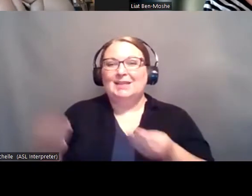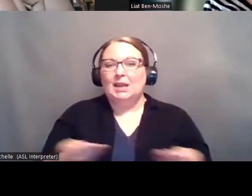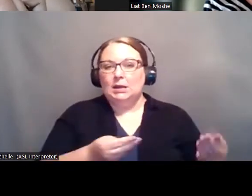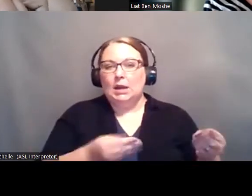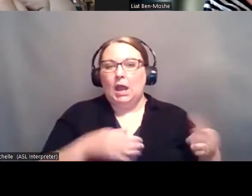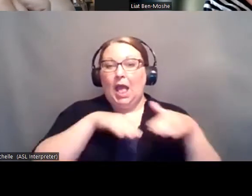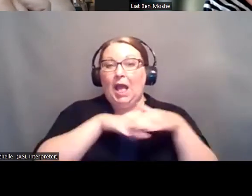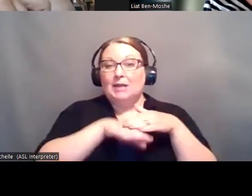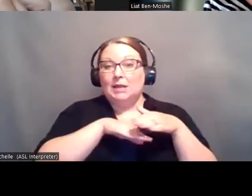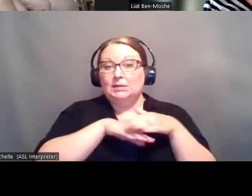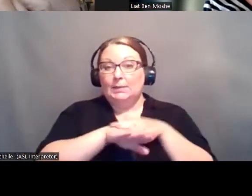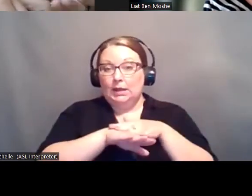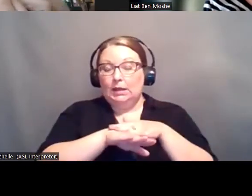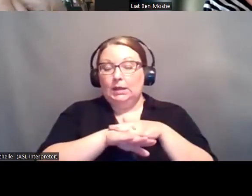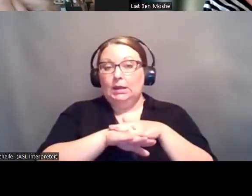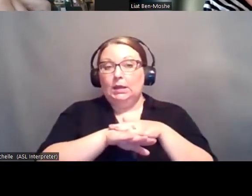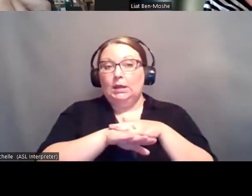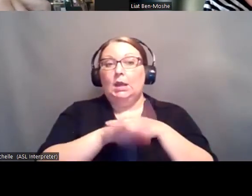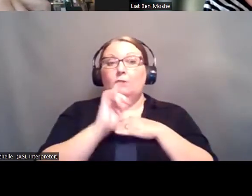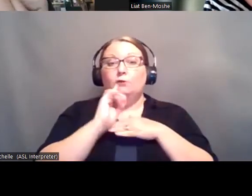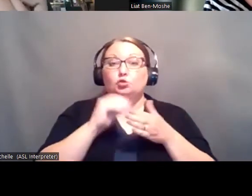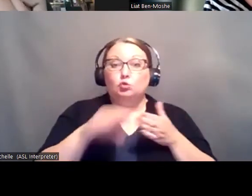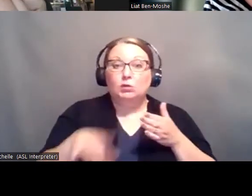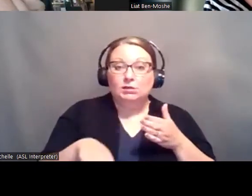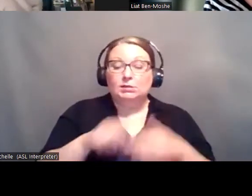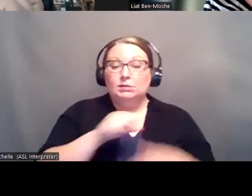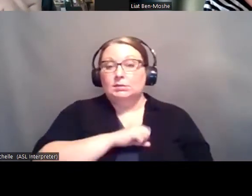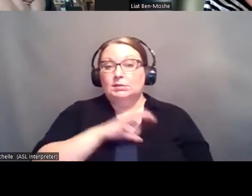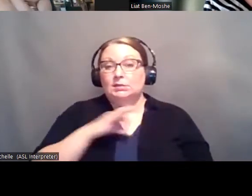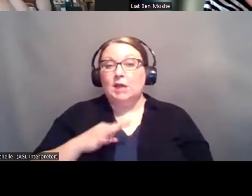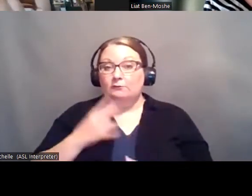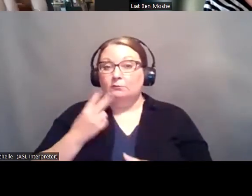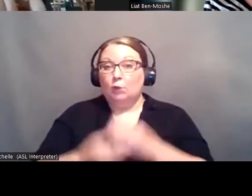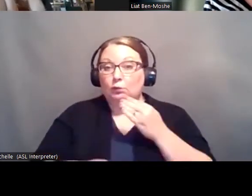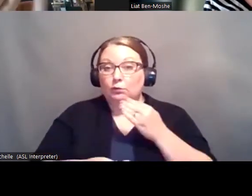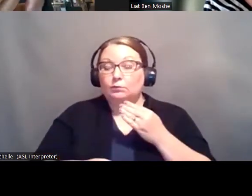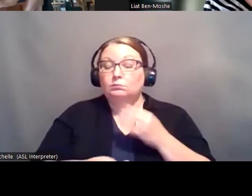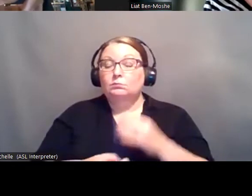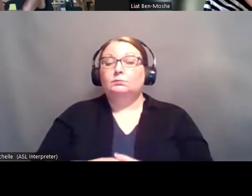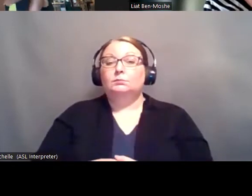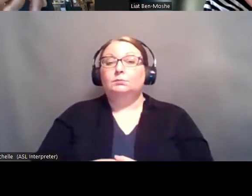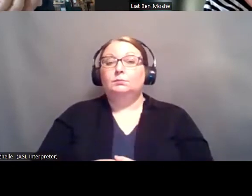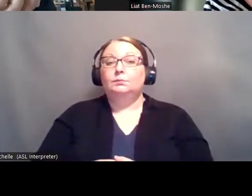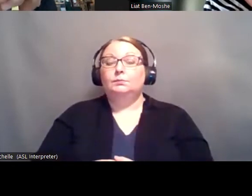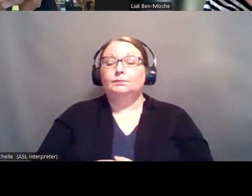for students and staff alike on campus. So we've always been a touch point